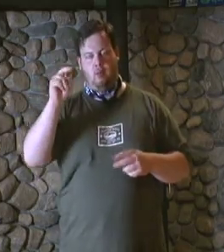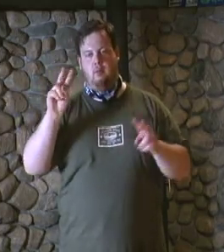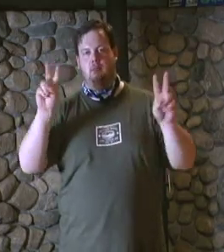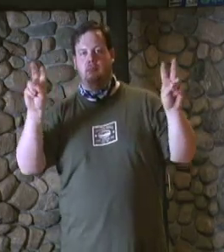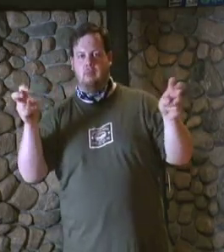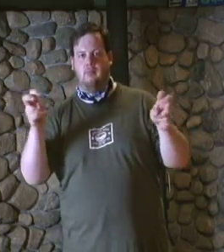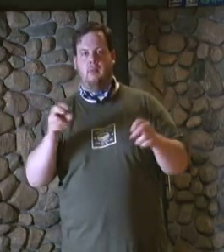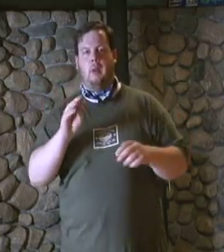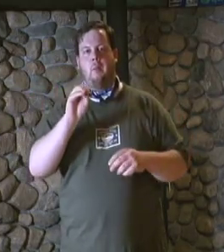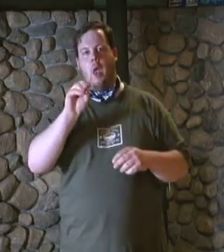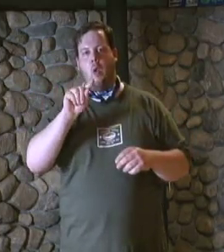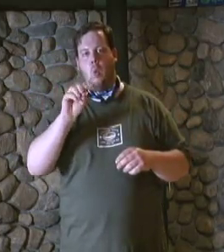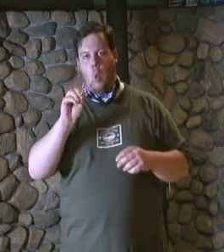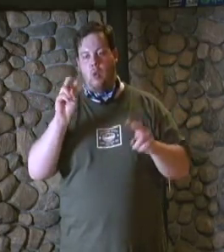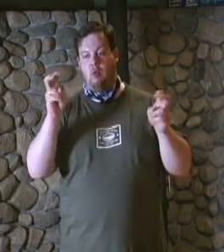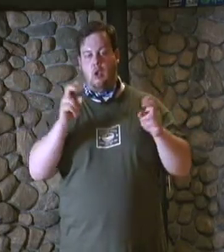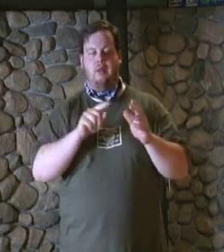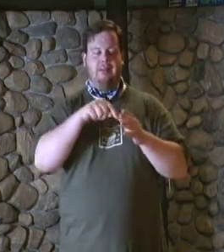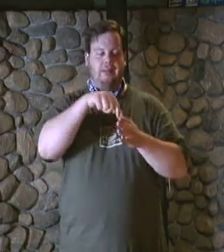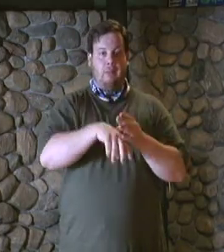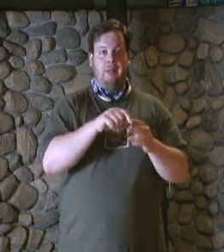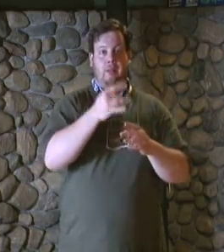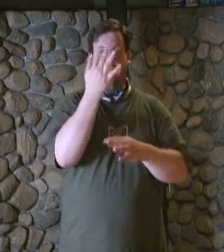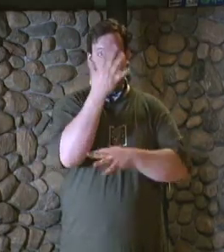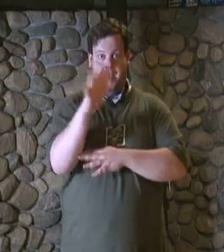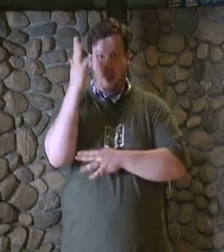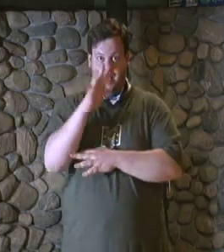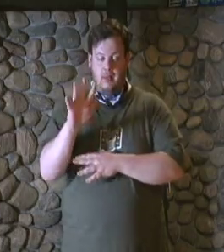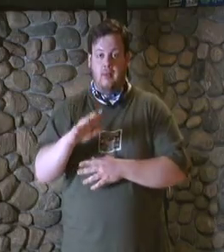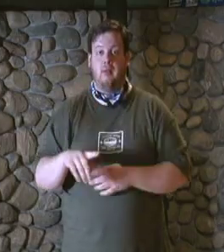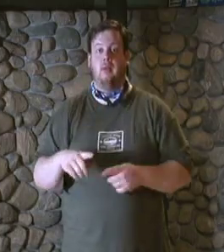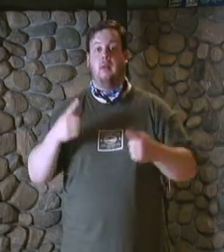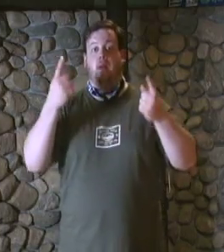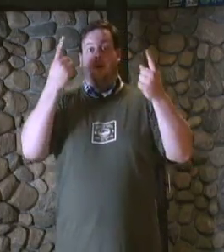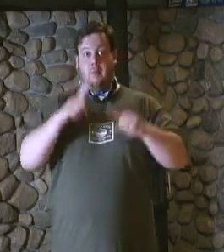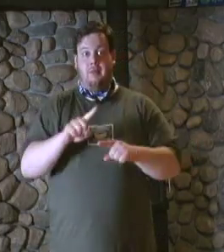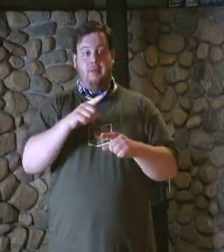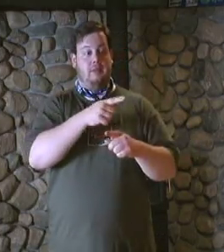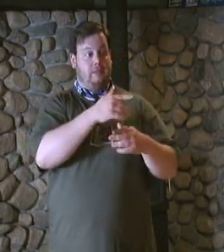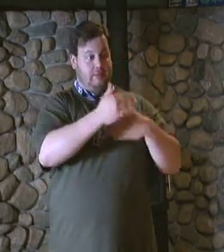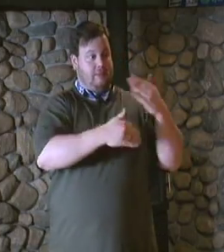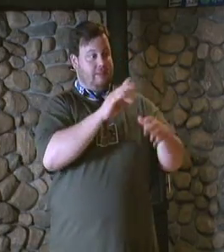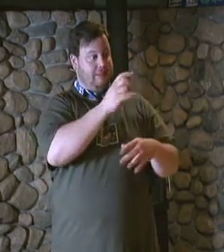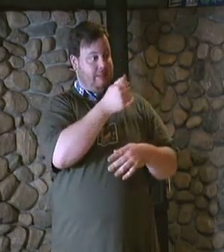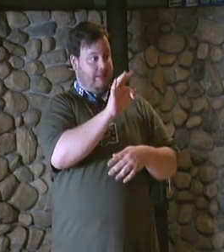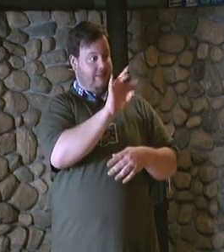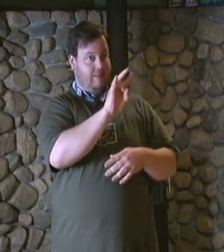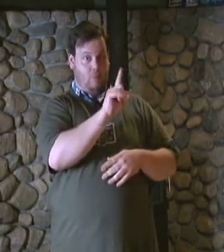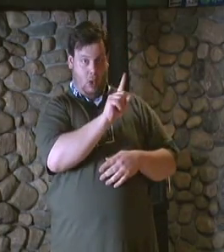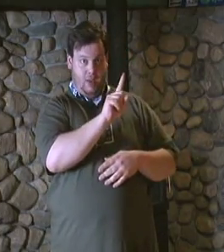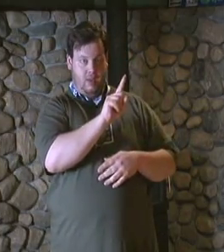The board decided that the camp would be called Courage North with that motto.